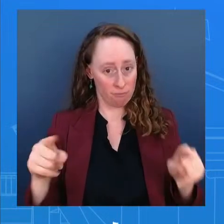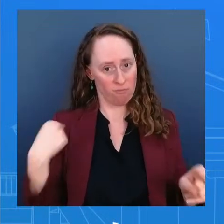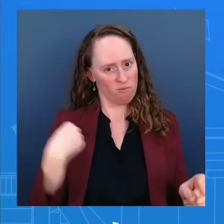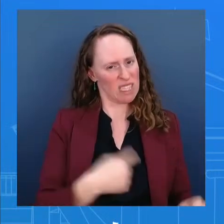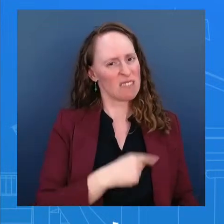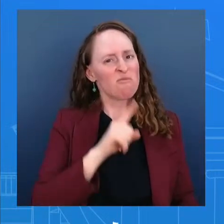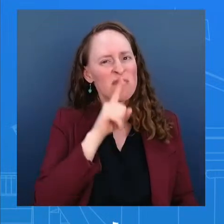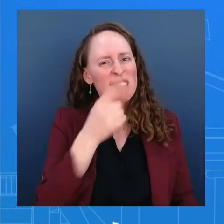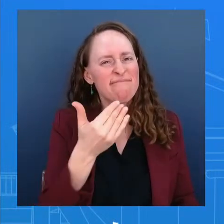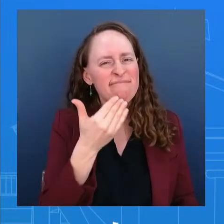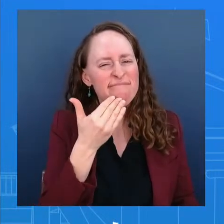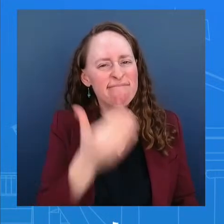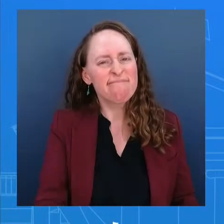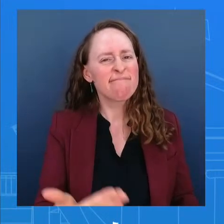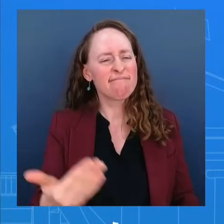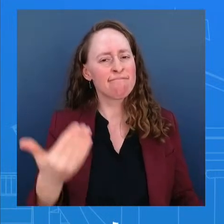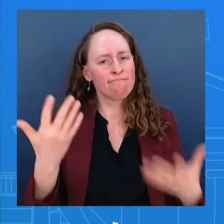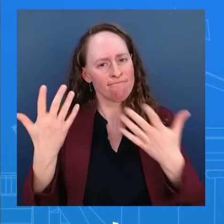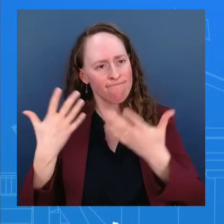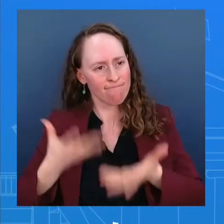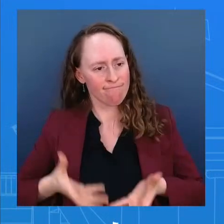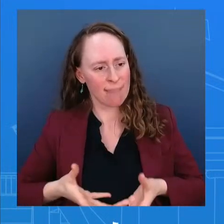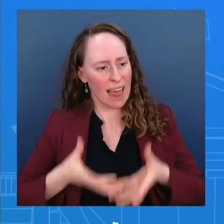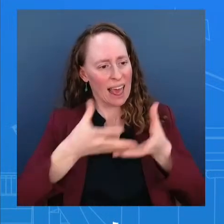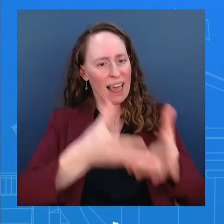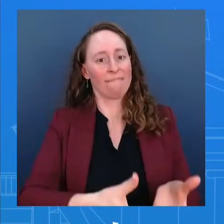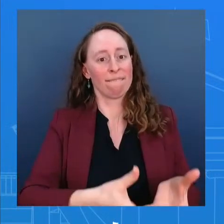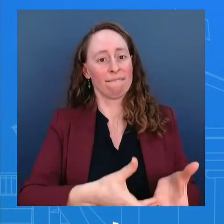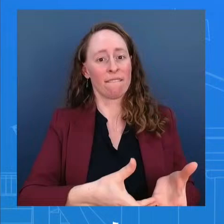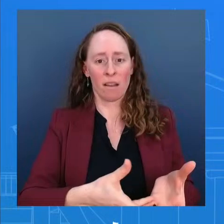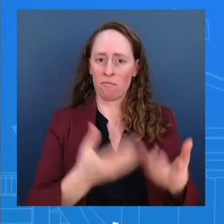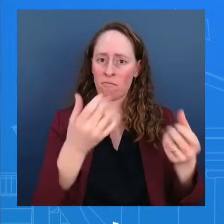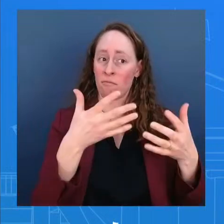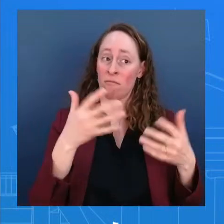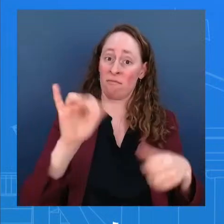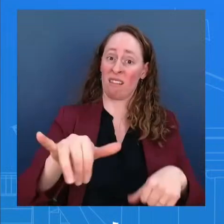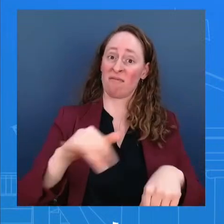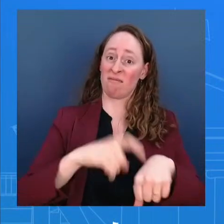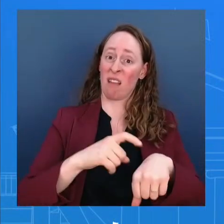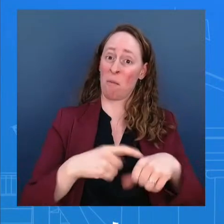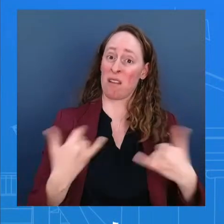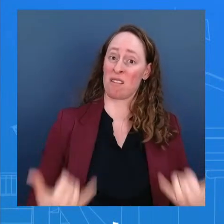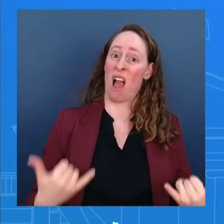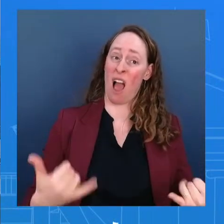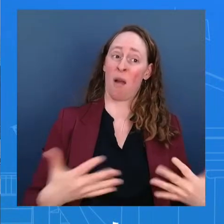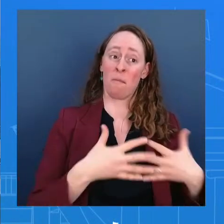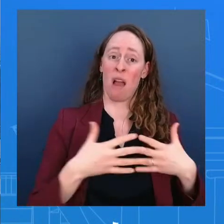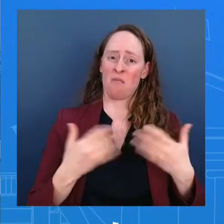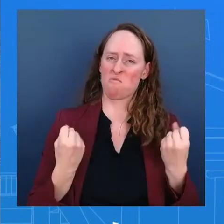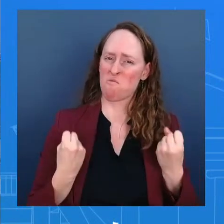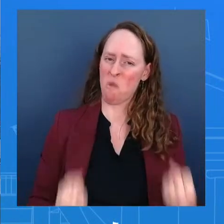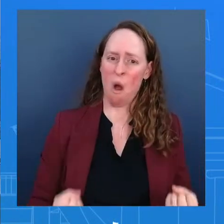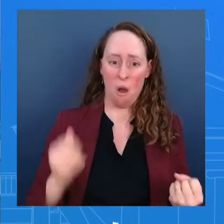in terms of America’s core strengths, better than we found them. Yeah. The Press: Jake, as you wrap up your time as national security advisor,